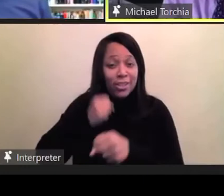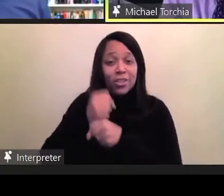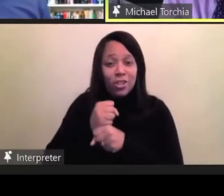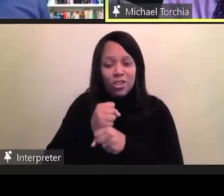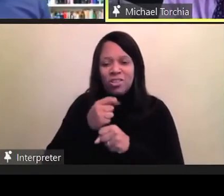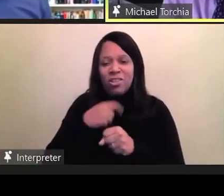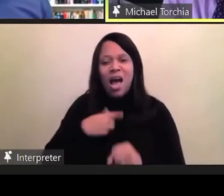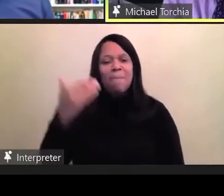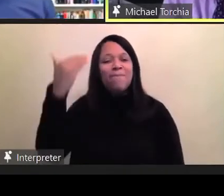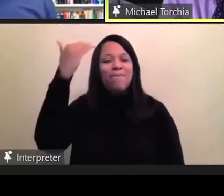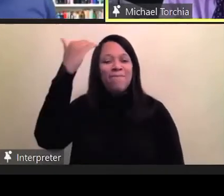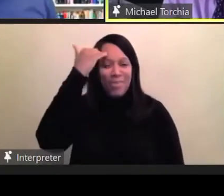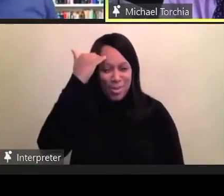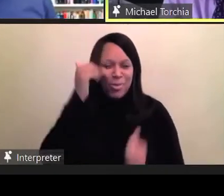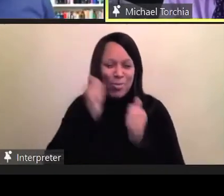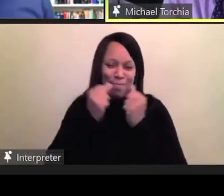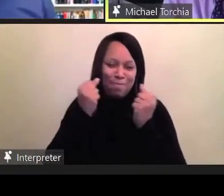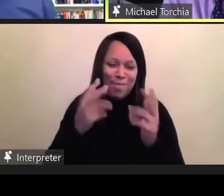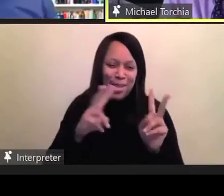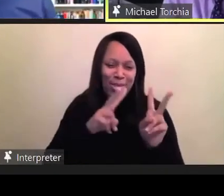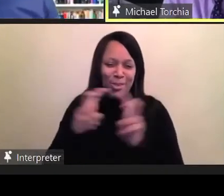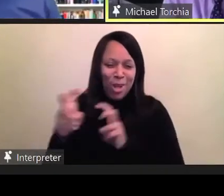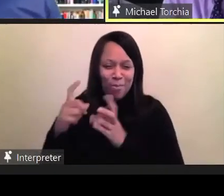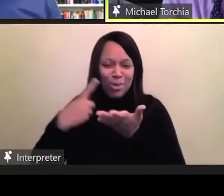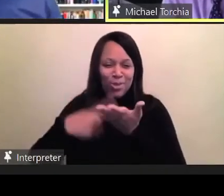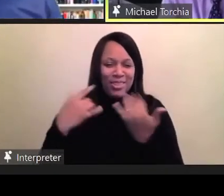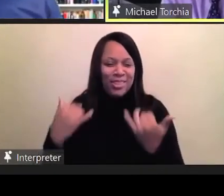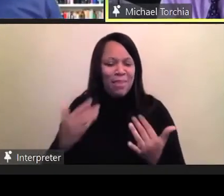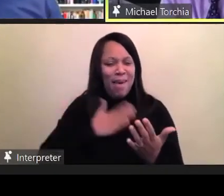we'll be talking about today. So happy to share them with you.